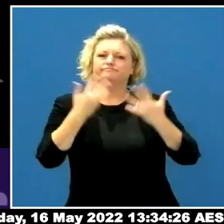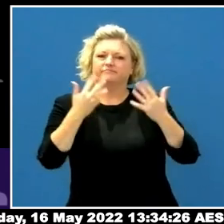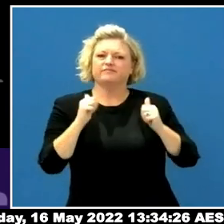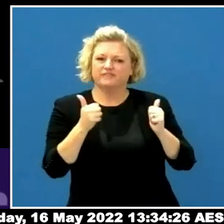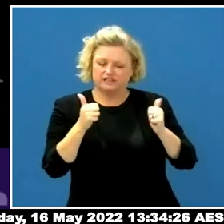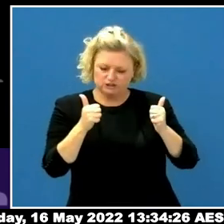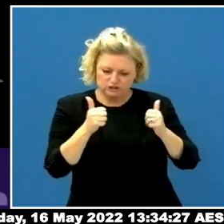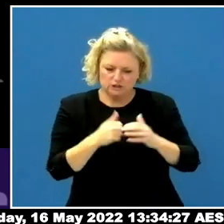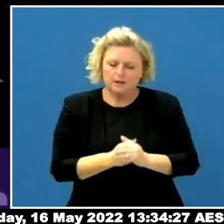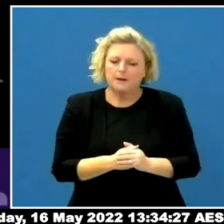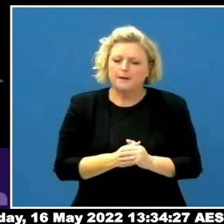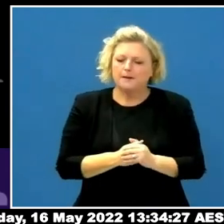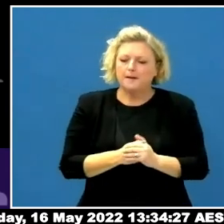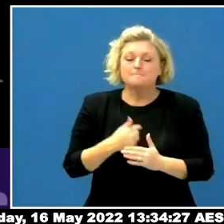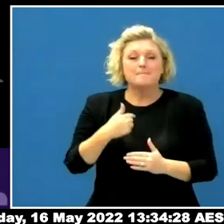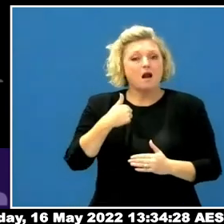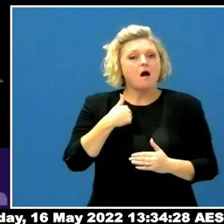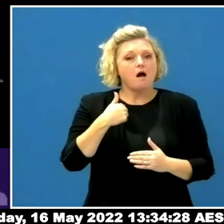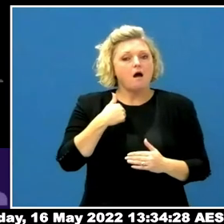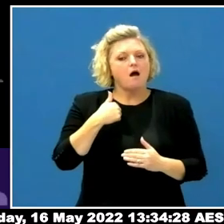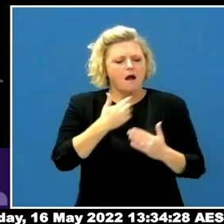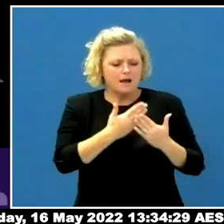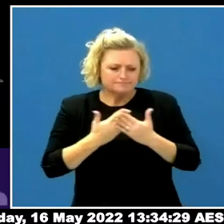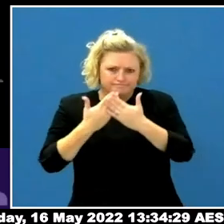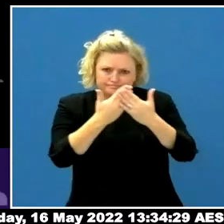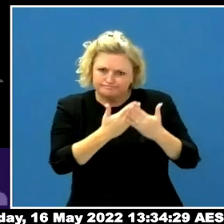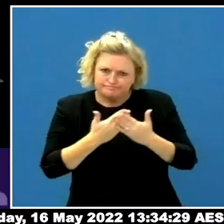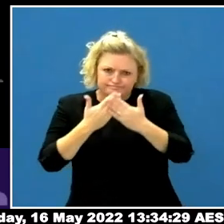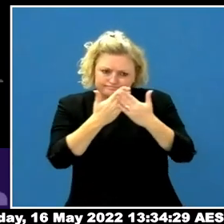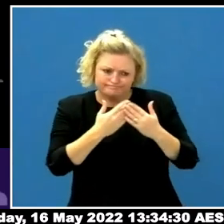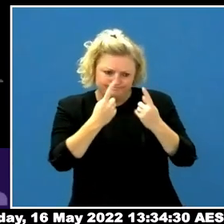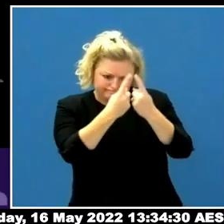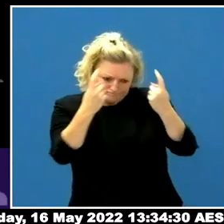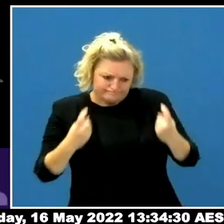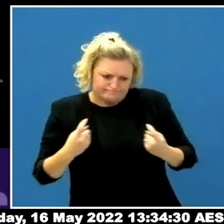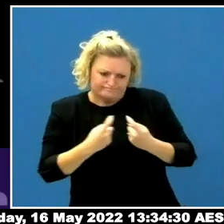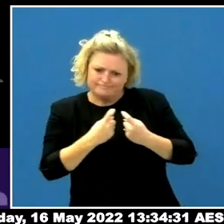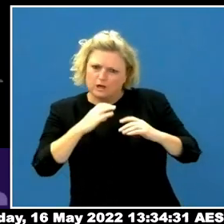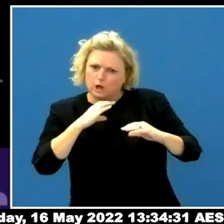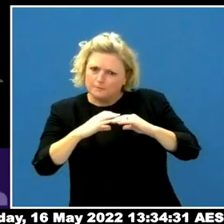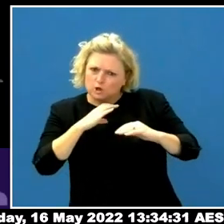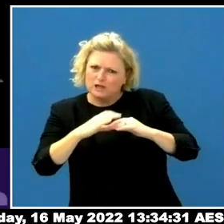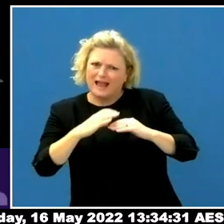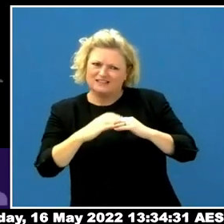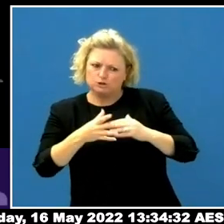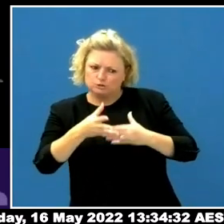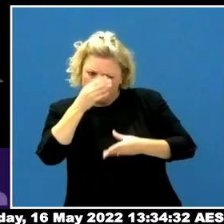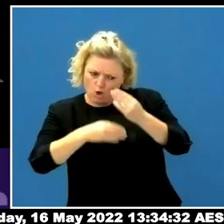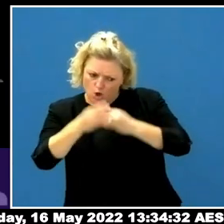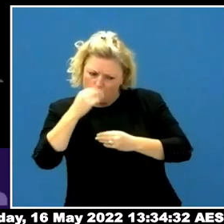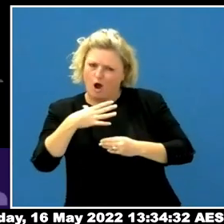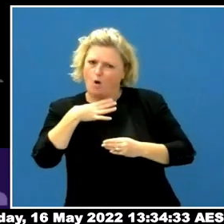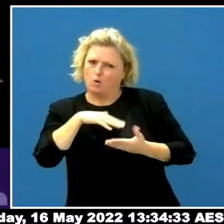be able to help Simon as well and to be able to advocate for him, and to be able to give